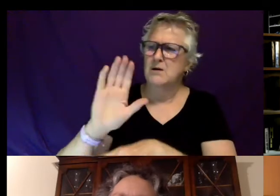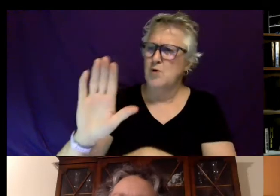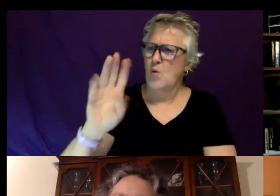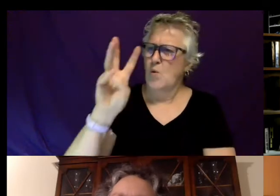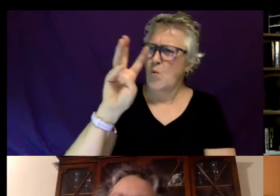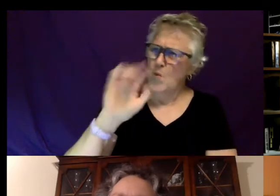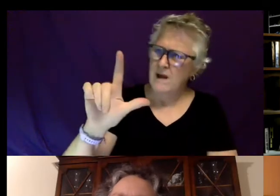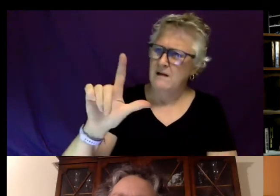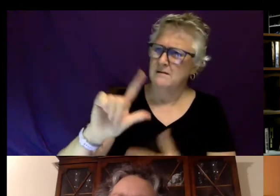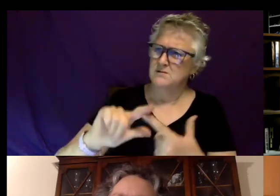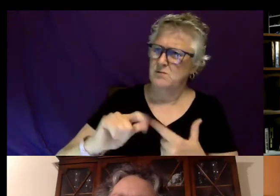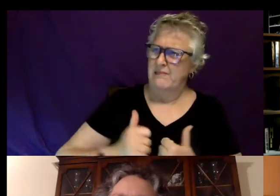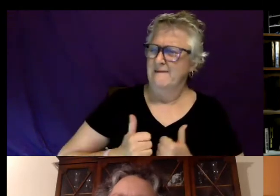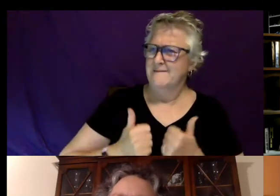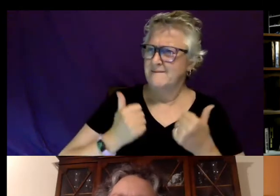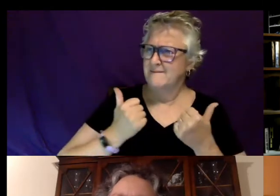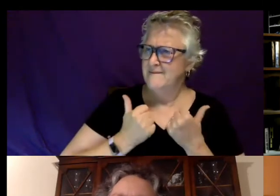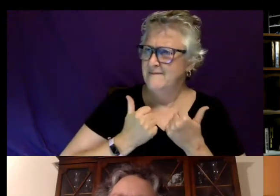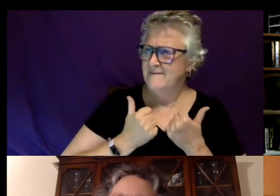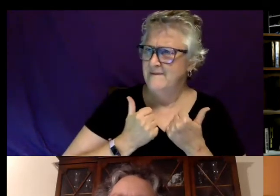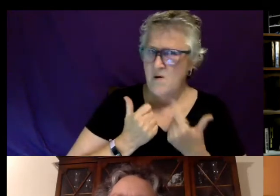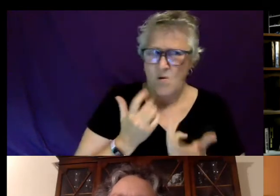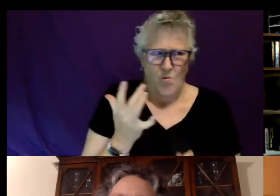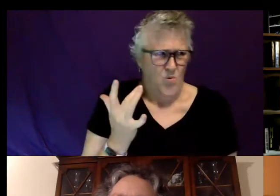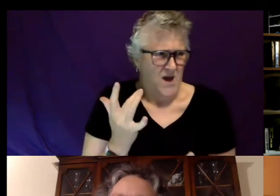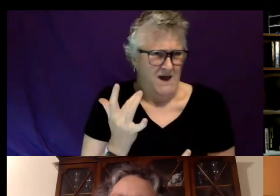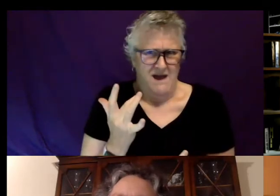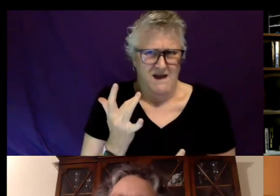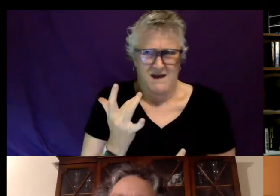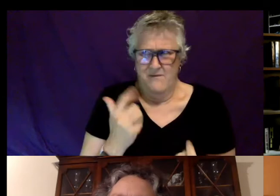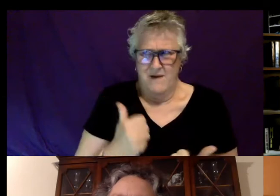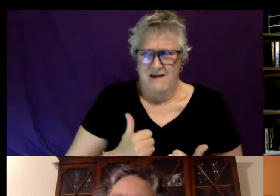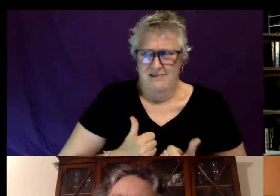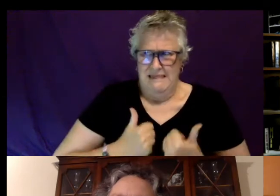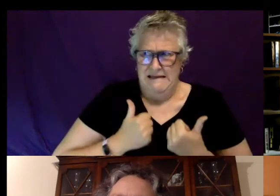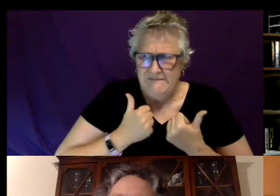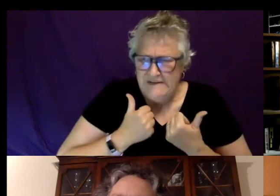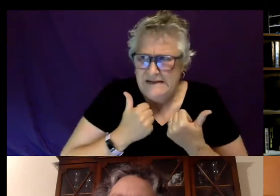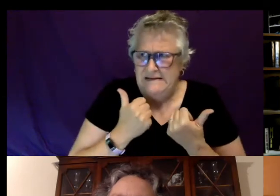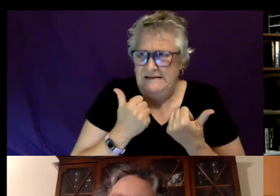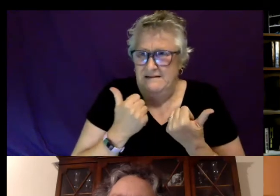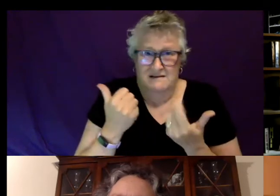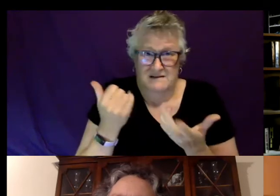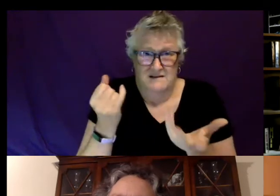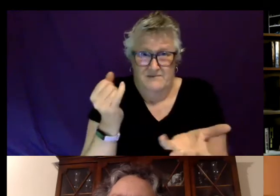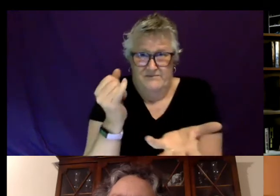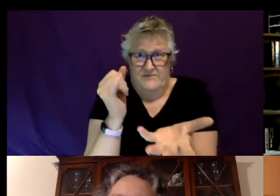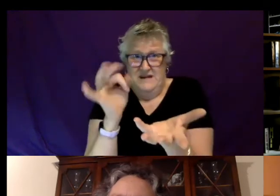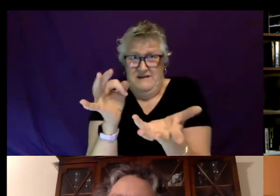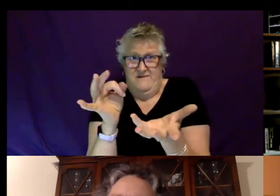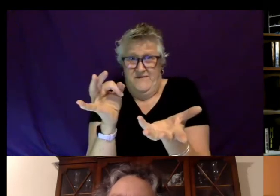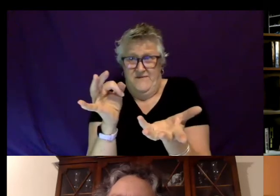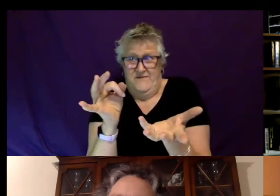why are you, you know, hanging on when when uh the generations you gave birth to